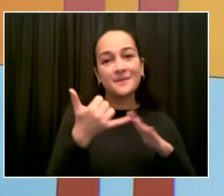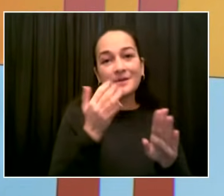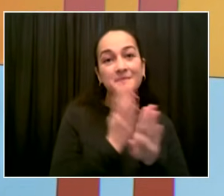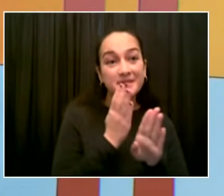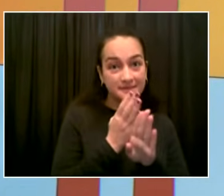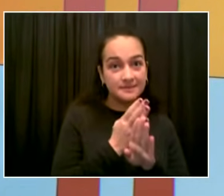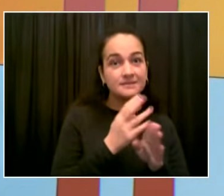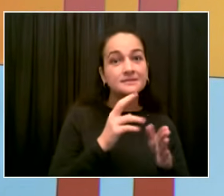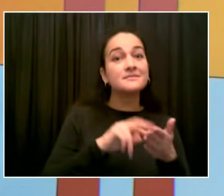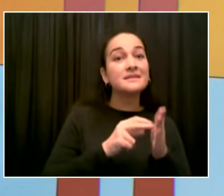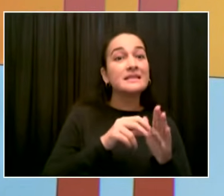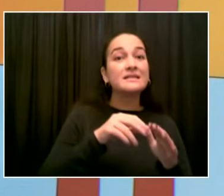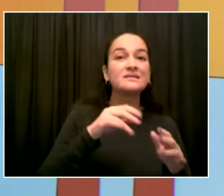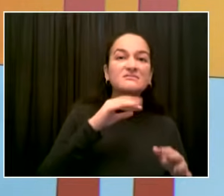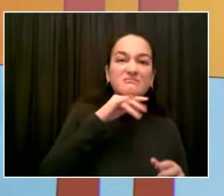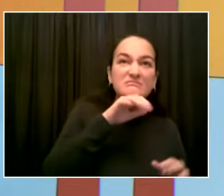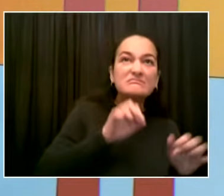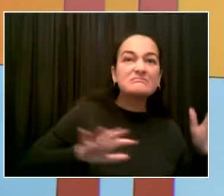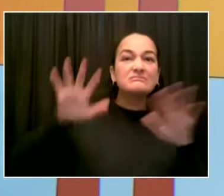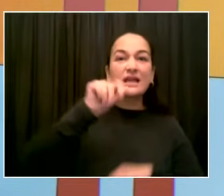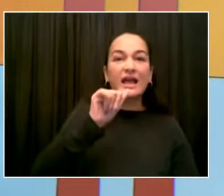THESE THINGS. THE CONCERNS I